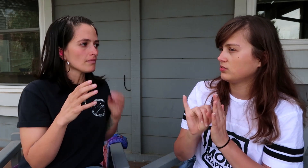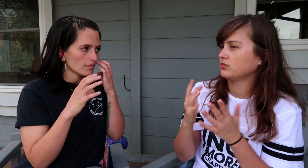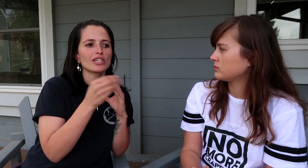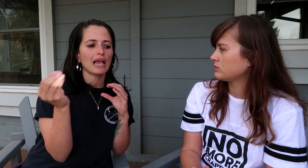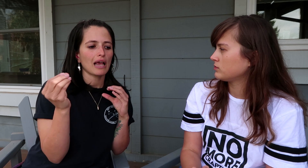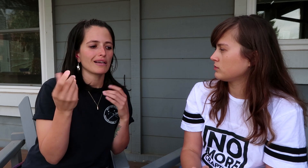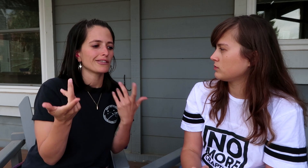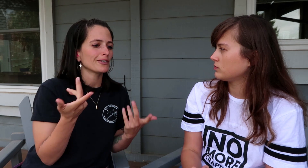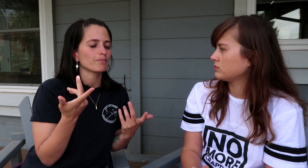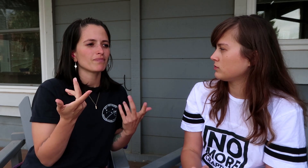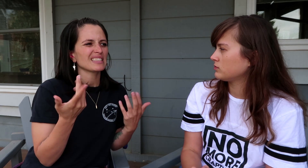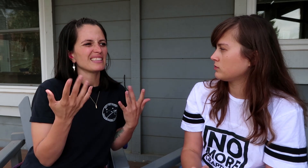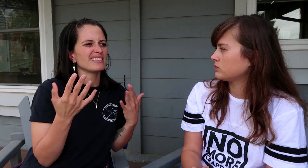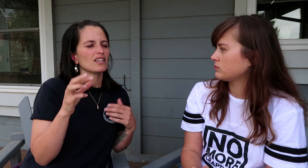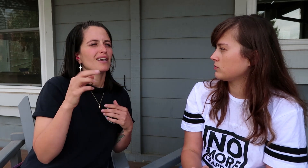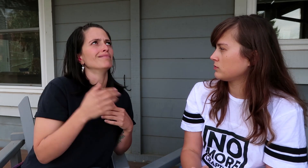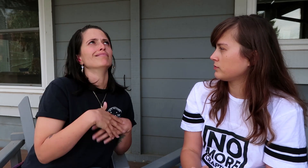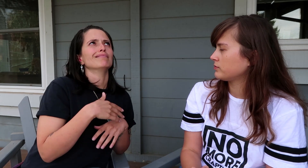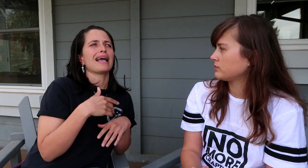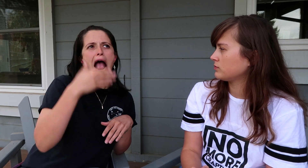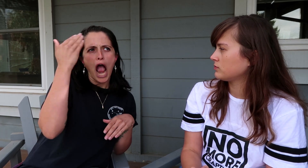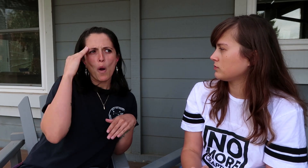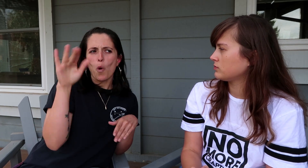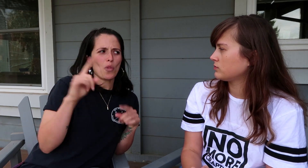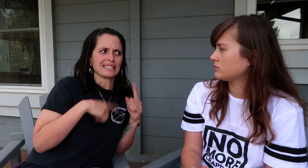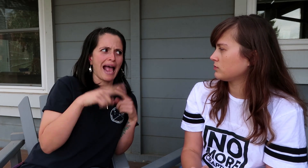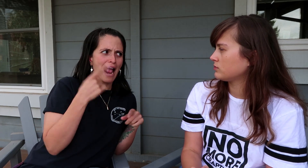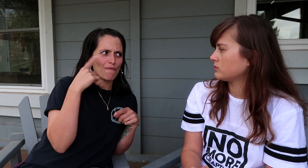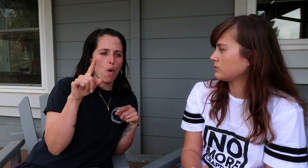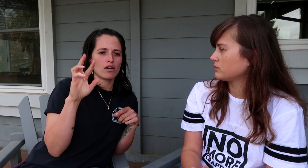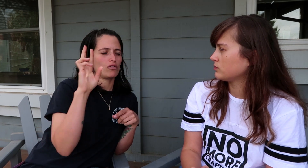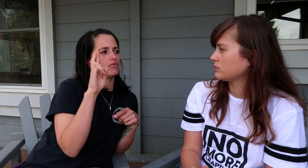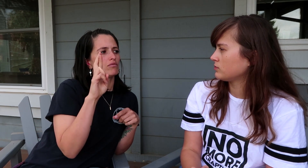J: Yeah, and they had... I don't know the sign for it,